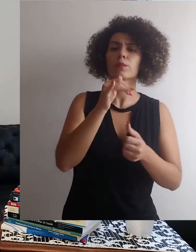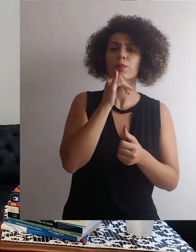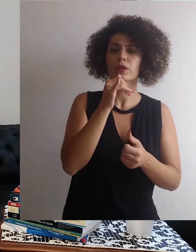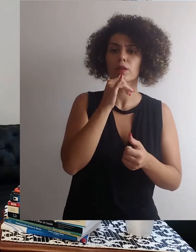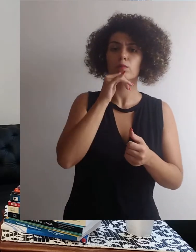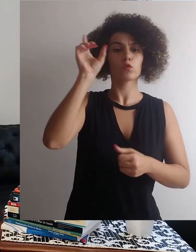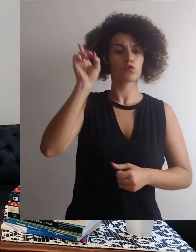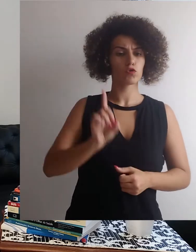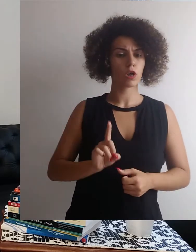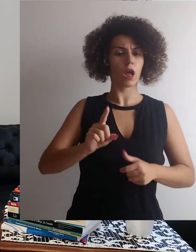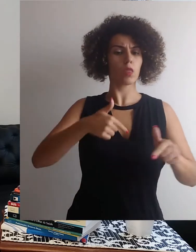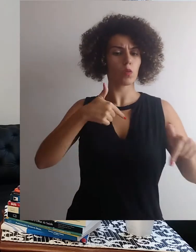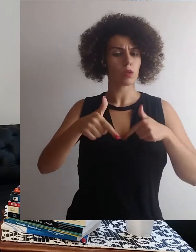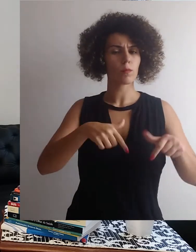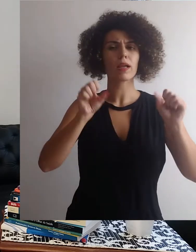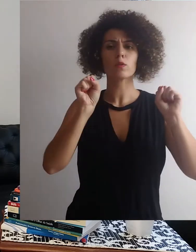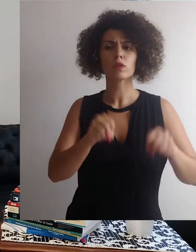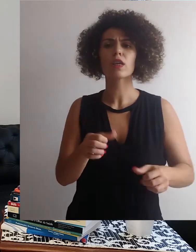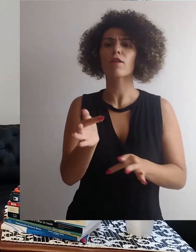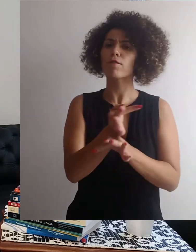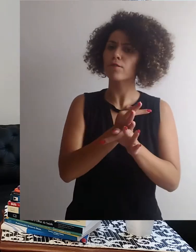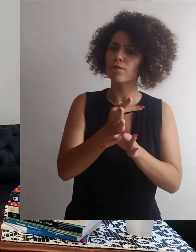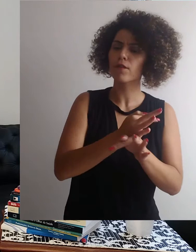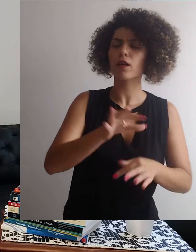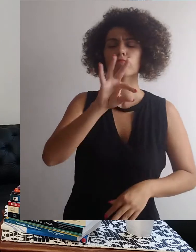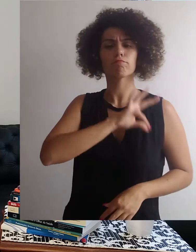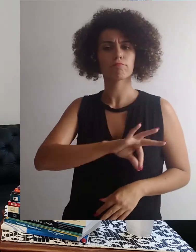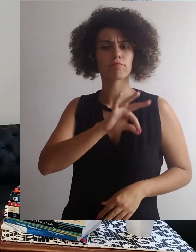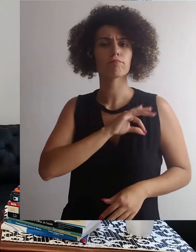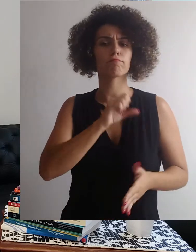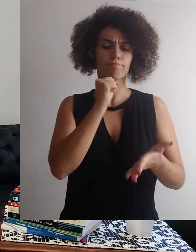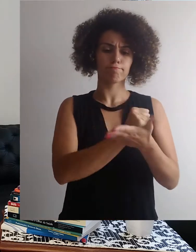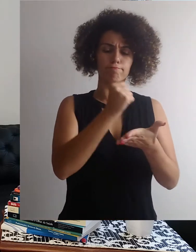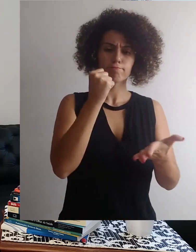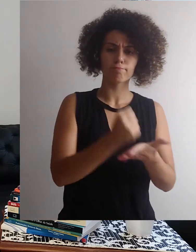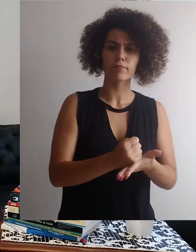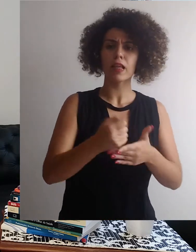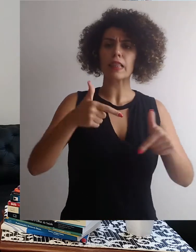in the government with the creation of the Ministry of Labor, labor rights, such as paid vacation,